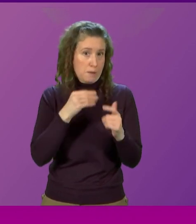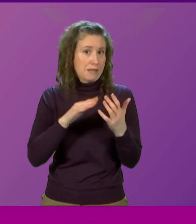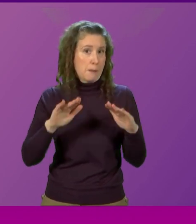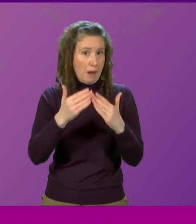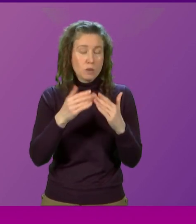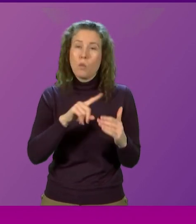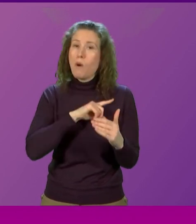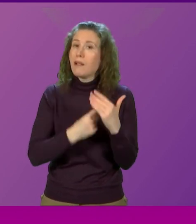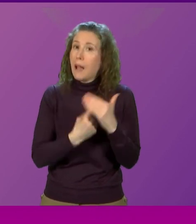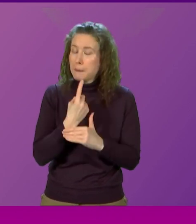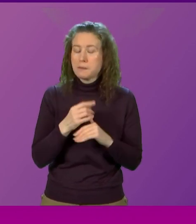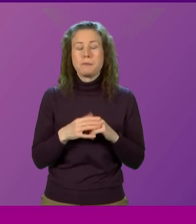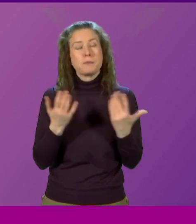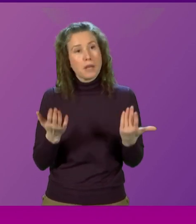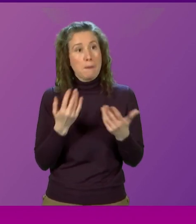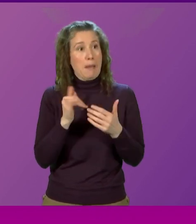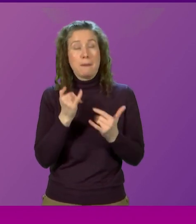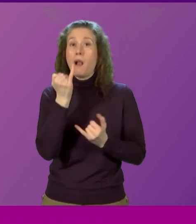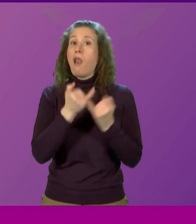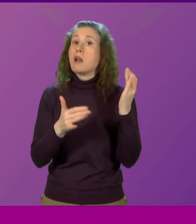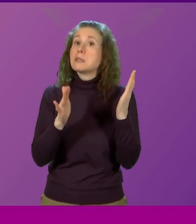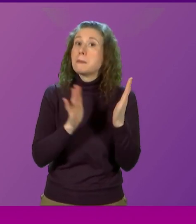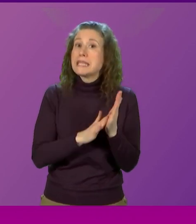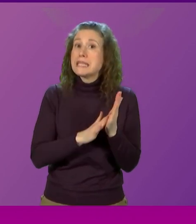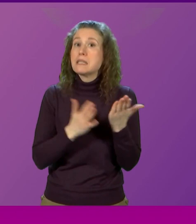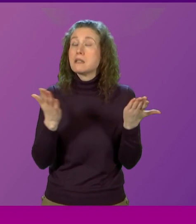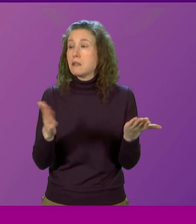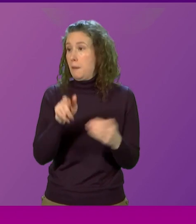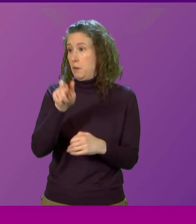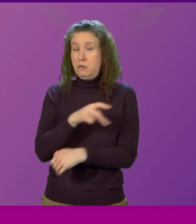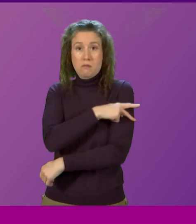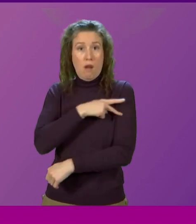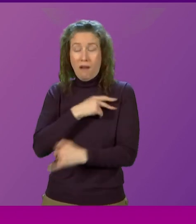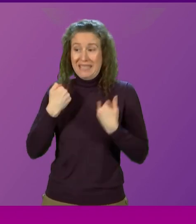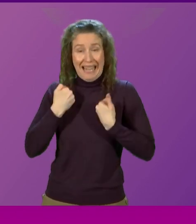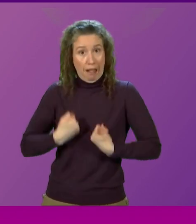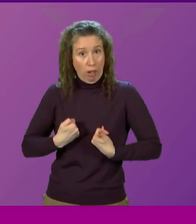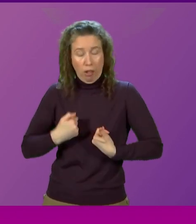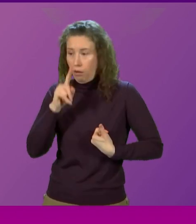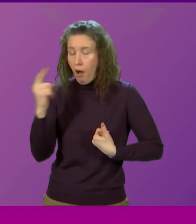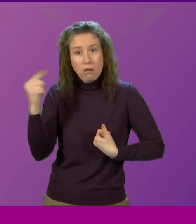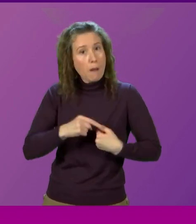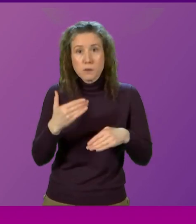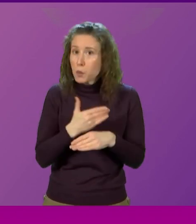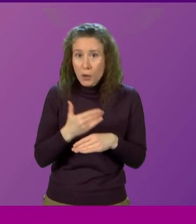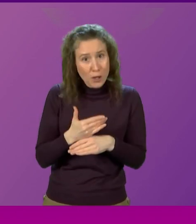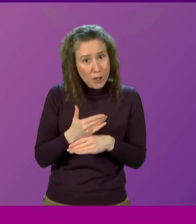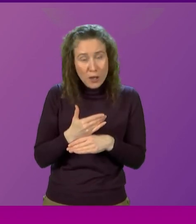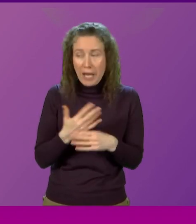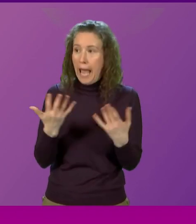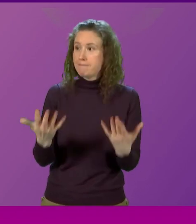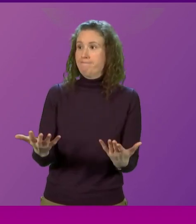If, for example, at the last minute a member of staff is ill and does not turn up to work,